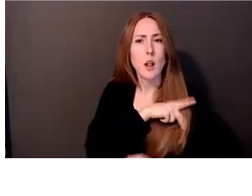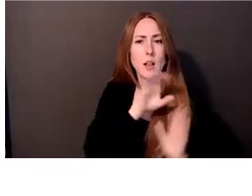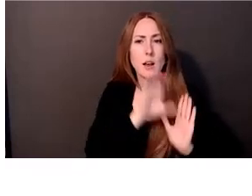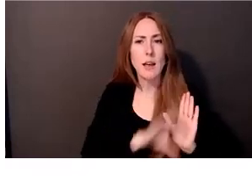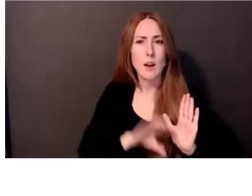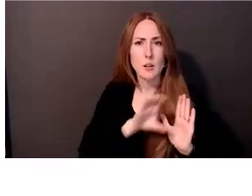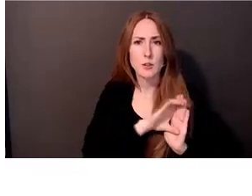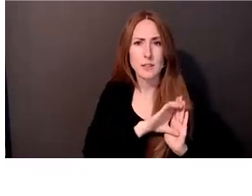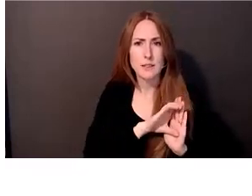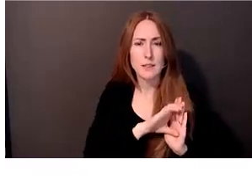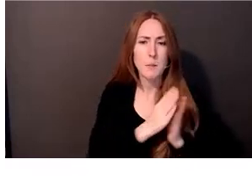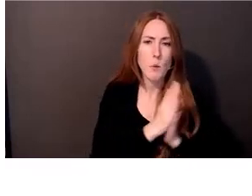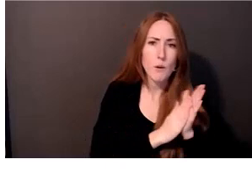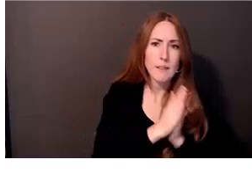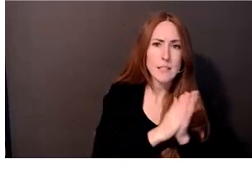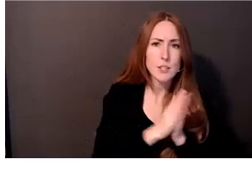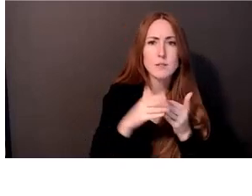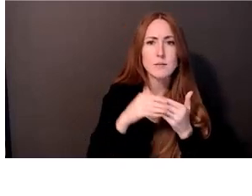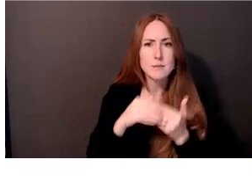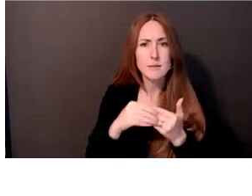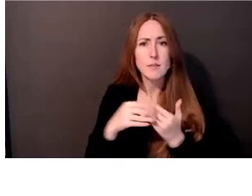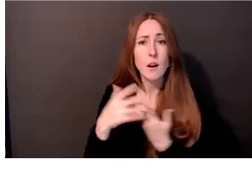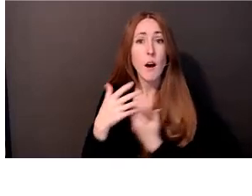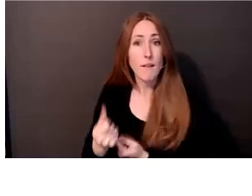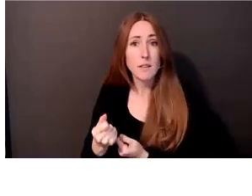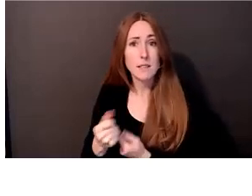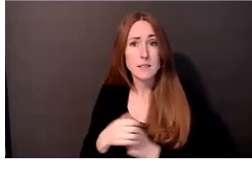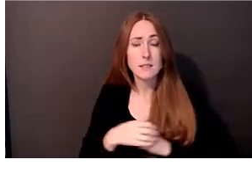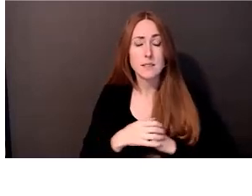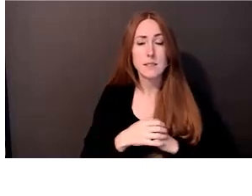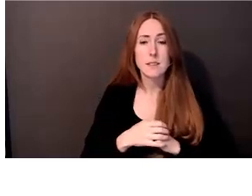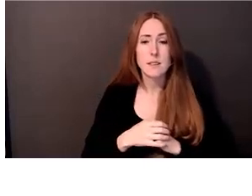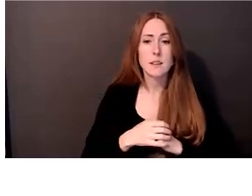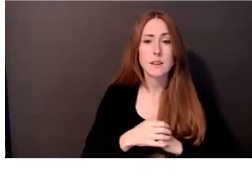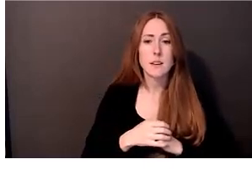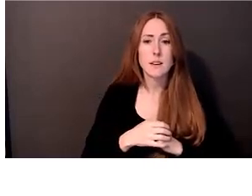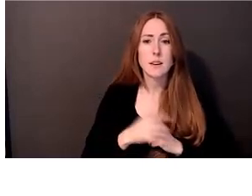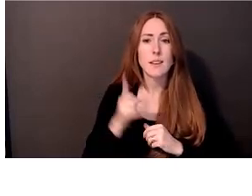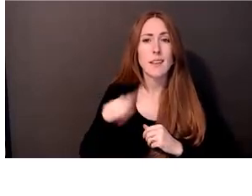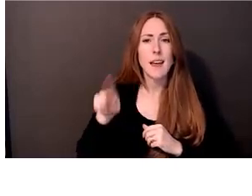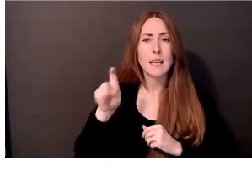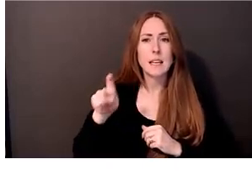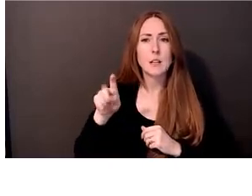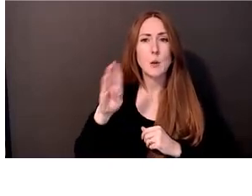flexibility, and confidence. They need, as we said, to be insider in the clinical sites.